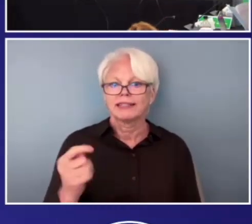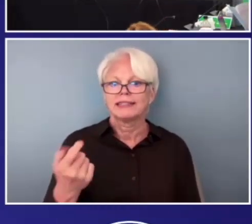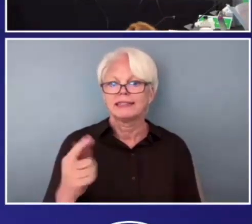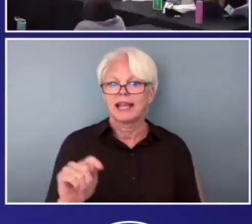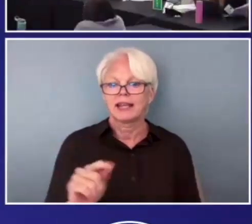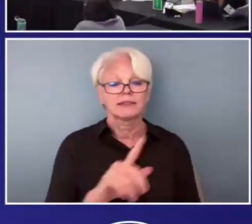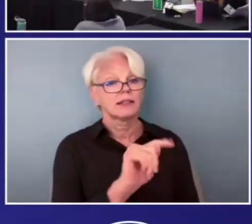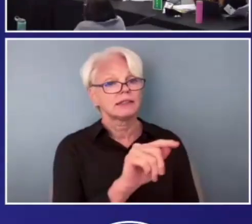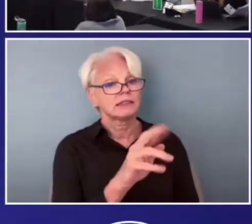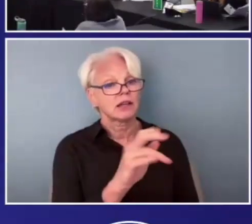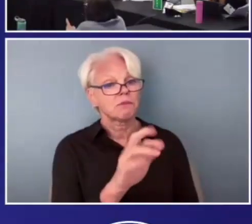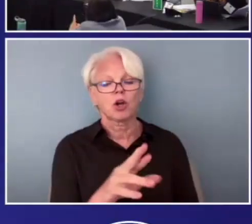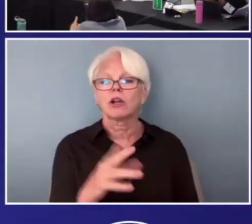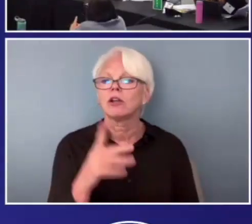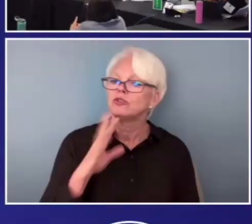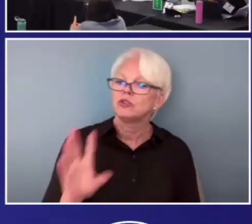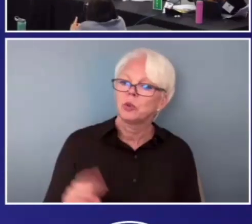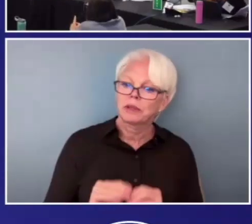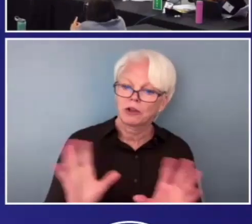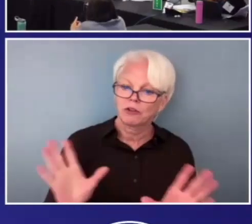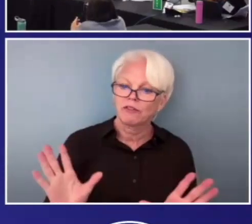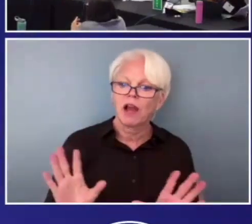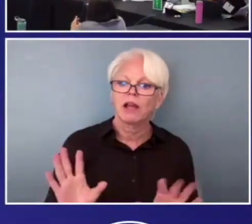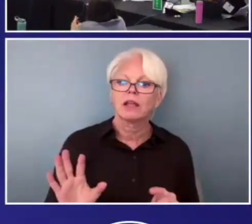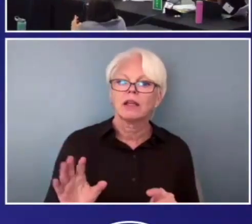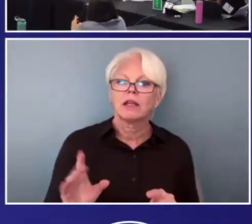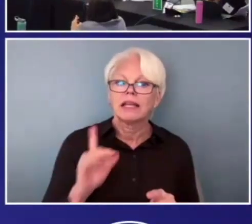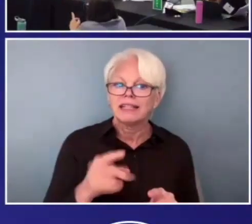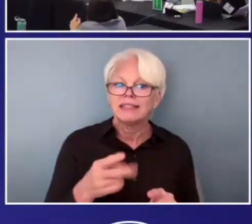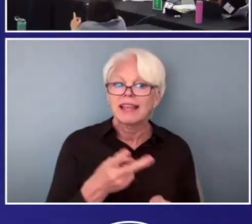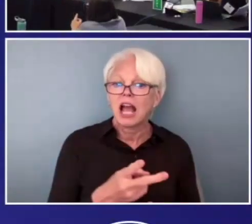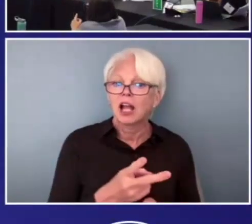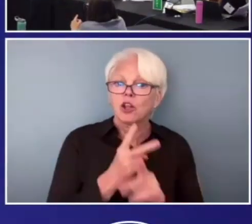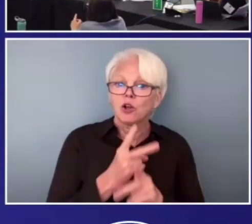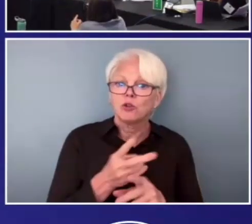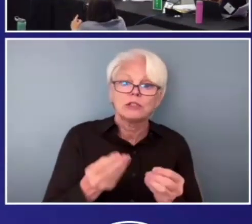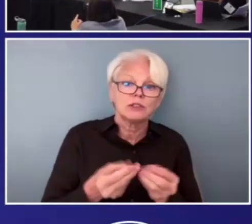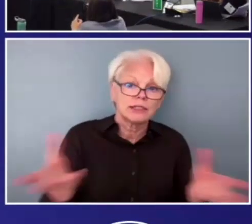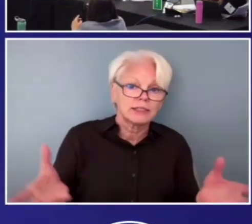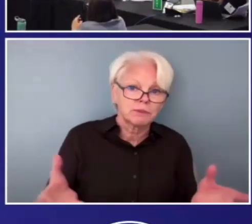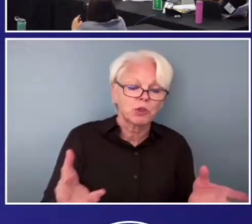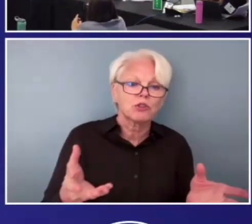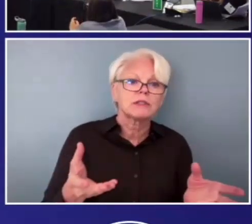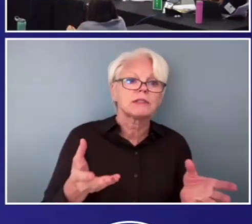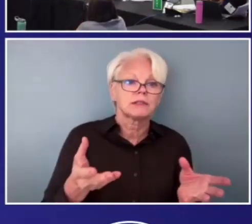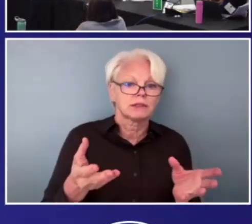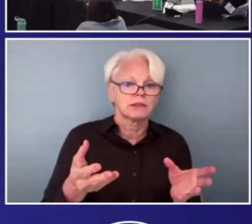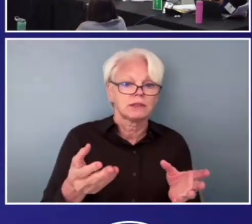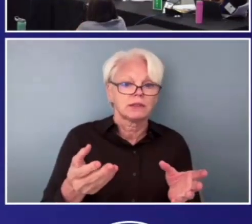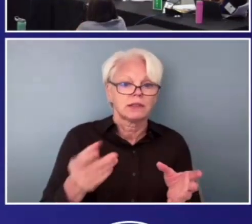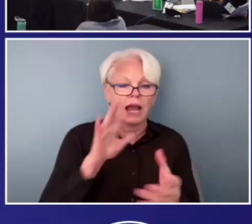To clarify, is it loans disbursed before? I believe that that is the more accurate --